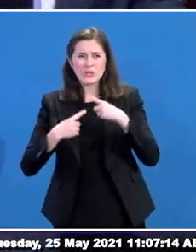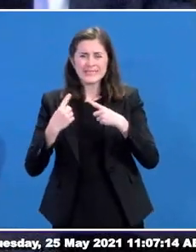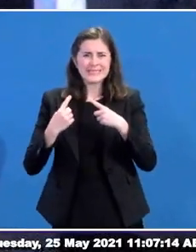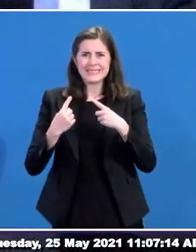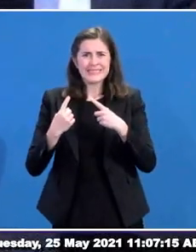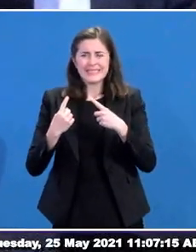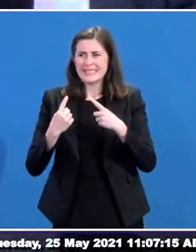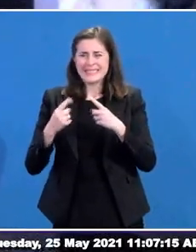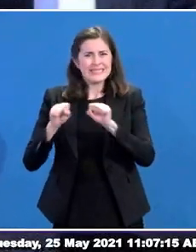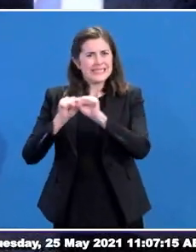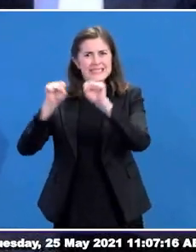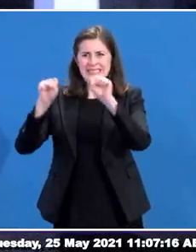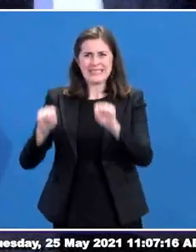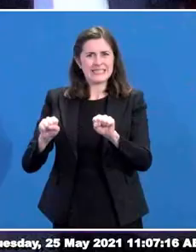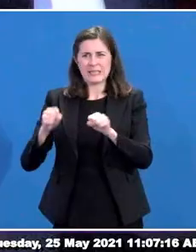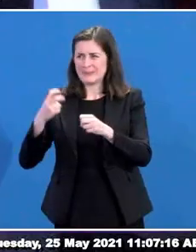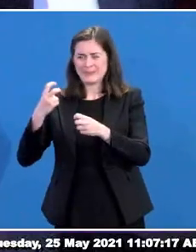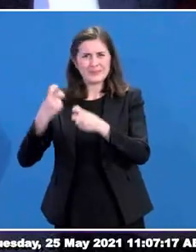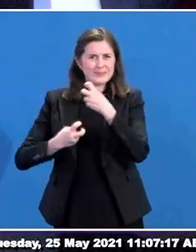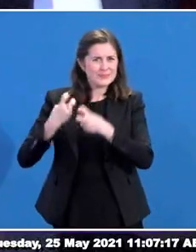issue with the NDIS and Quality Commission.